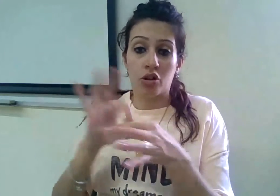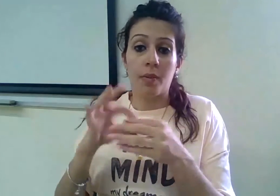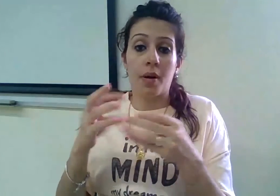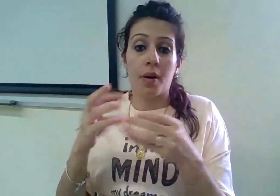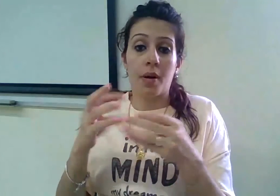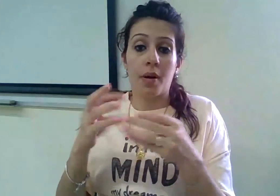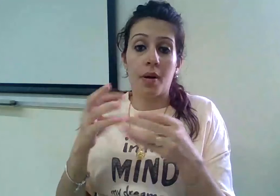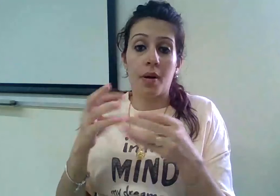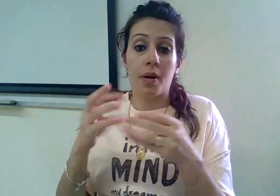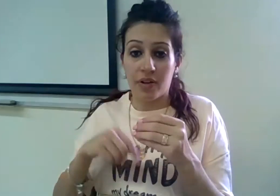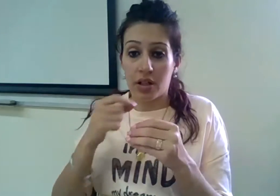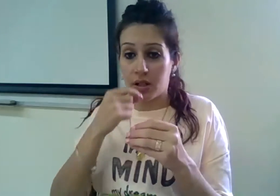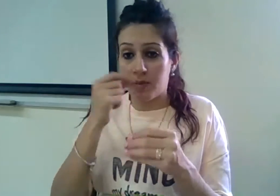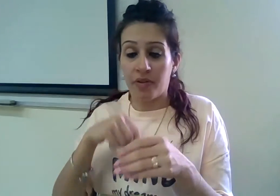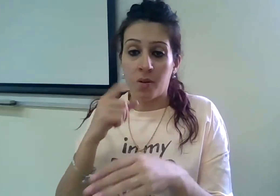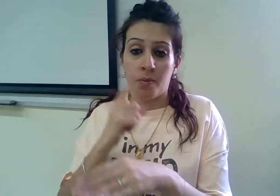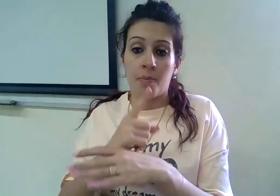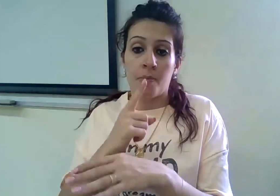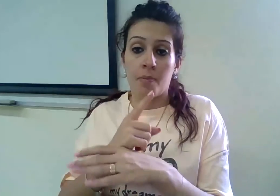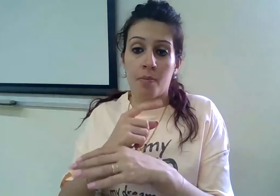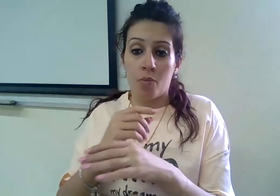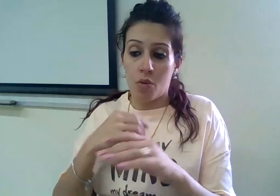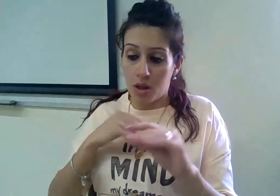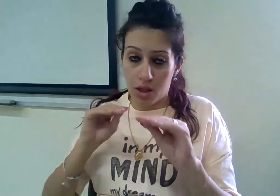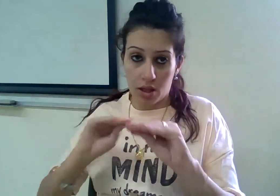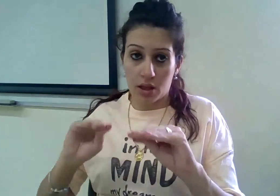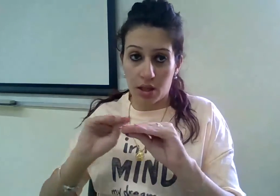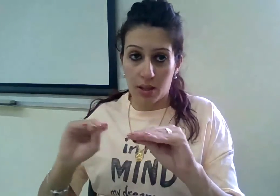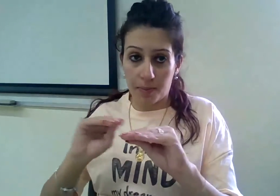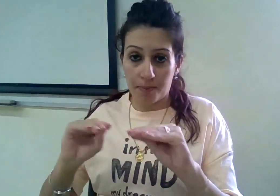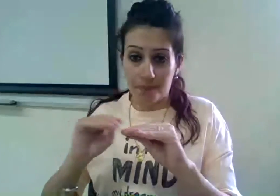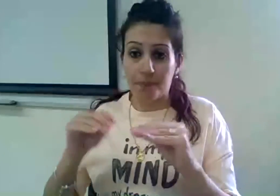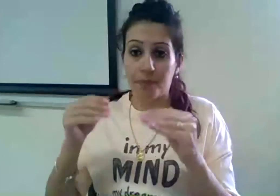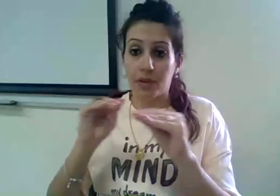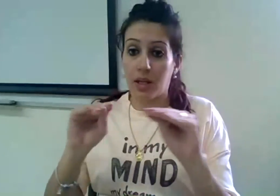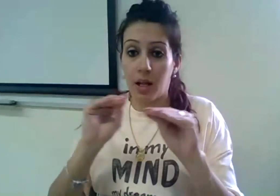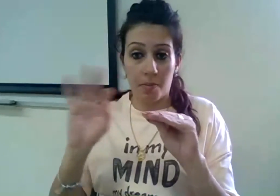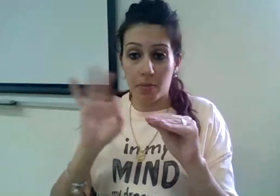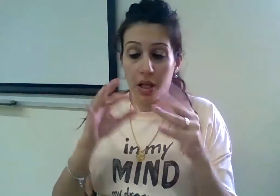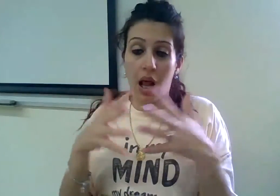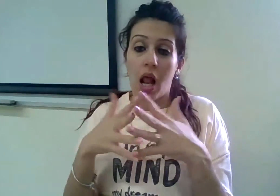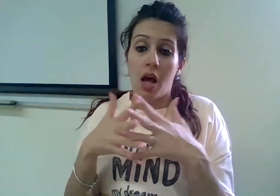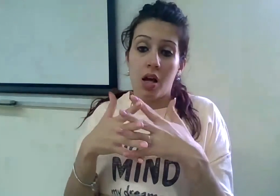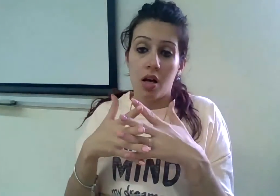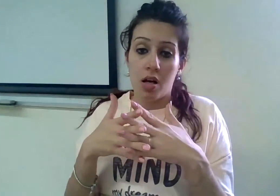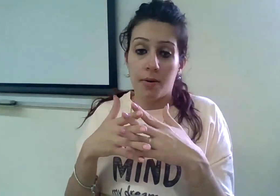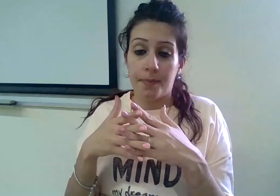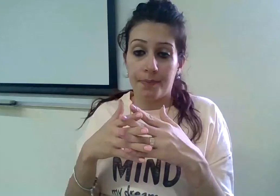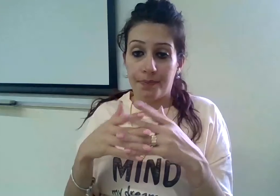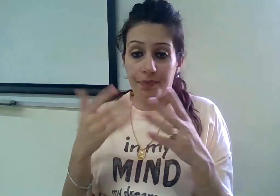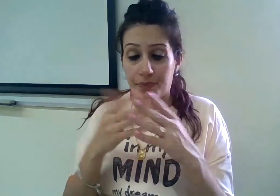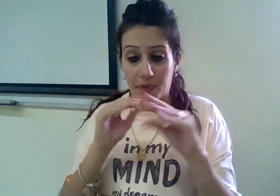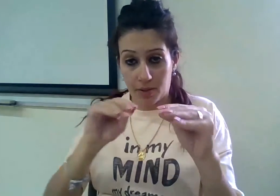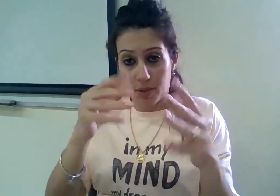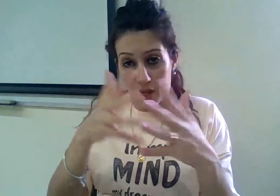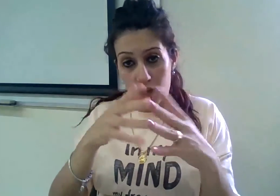We tend to look at children as a whole, whole human being. Which means that we consider